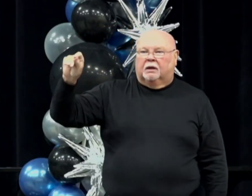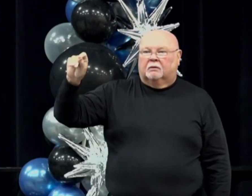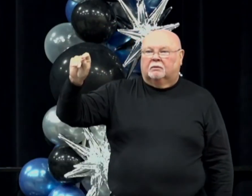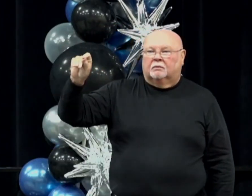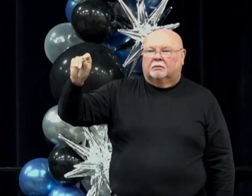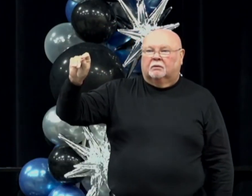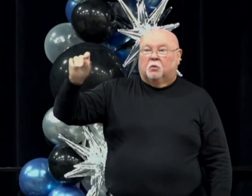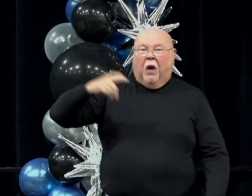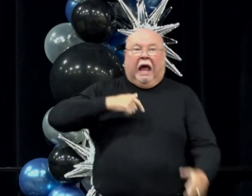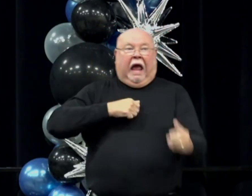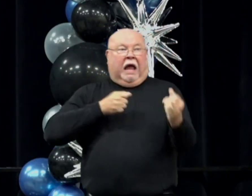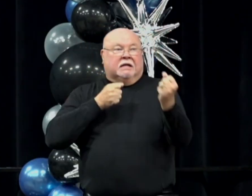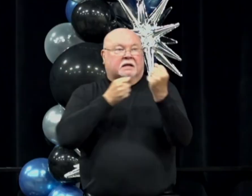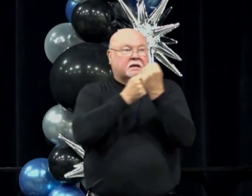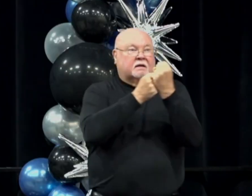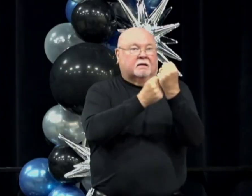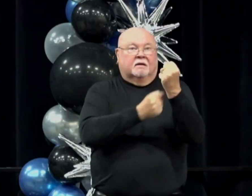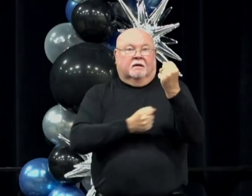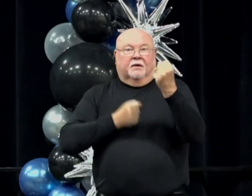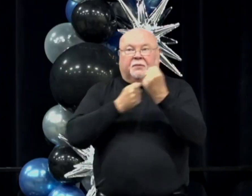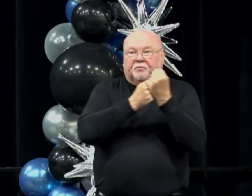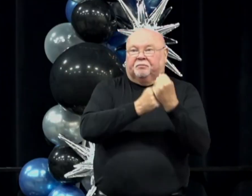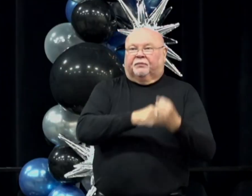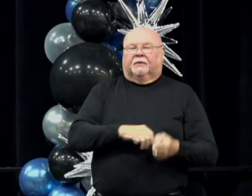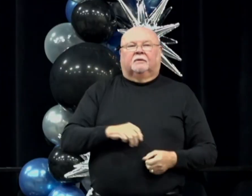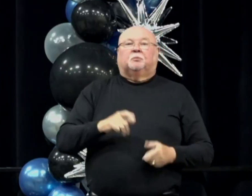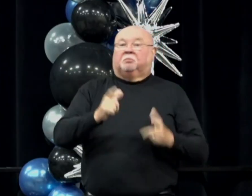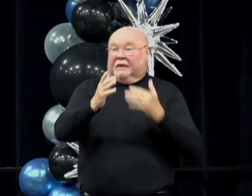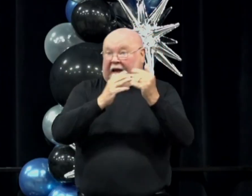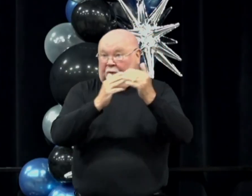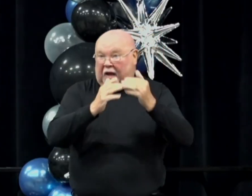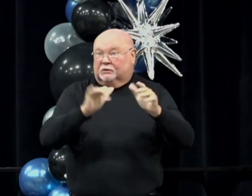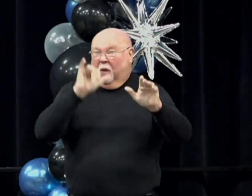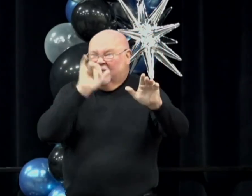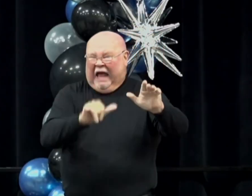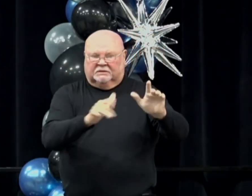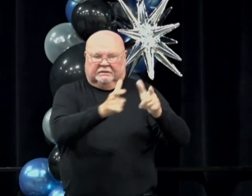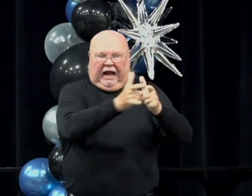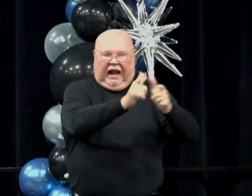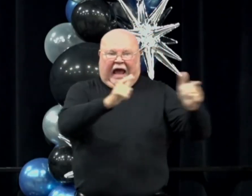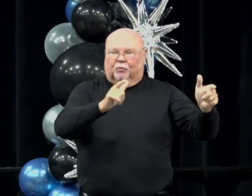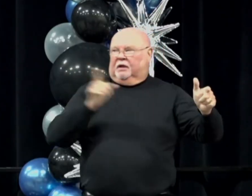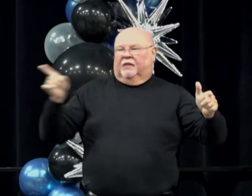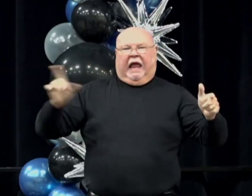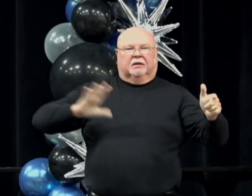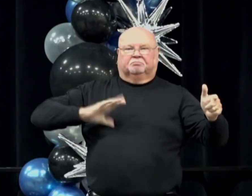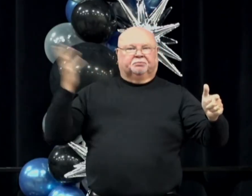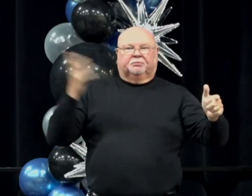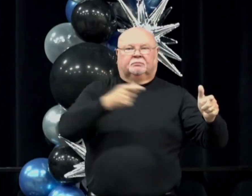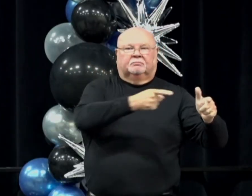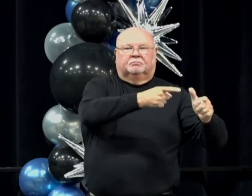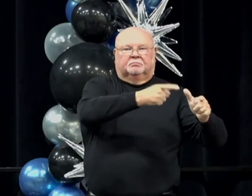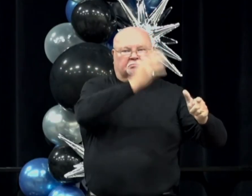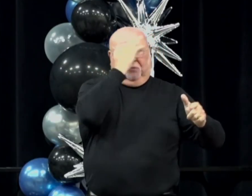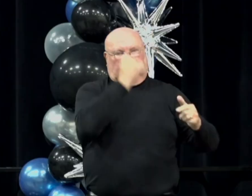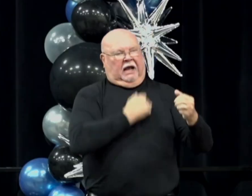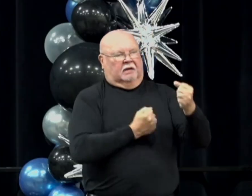company." And so, I pushed for that. Anyway, so that was the language they had taken issue with,